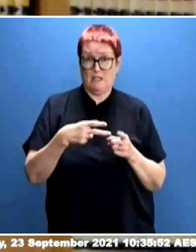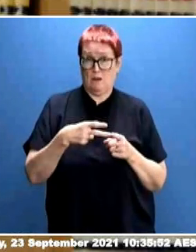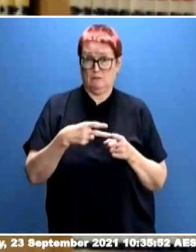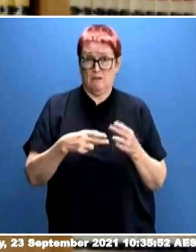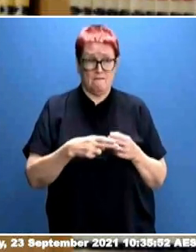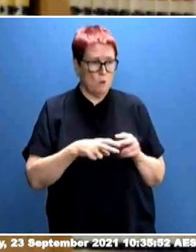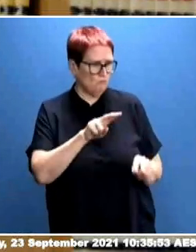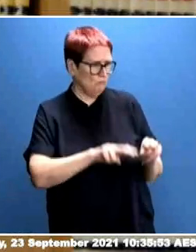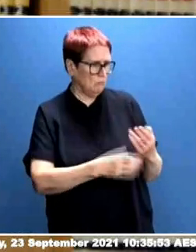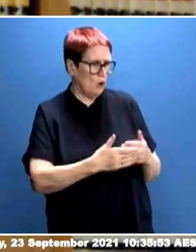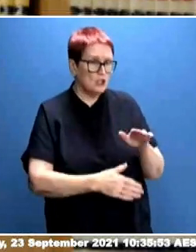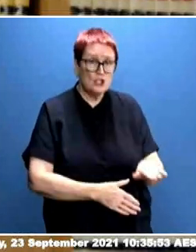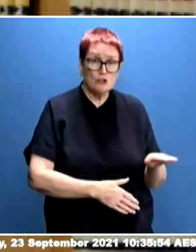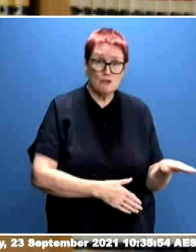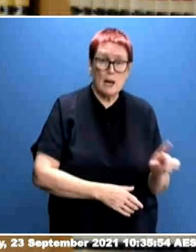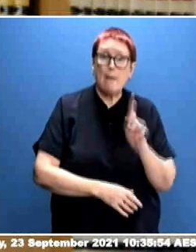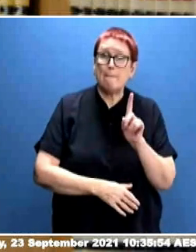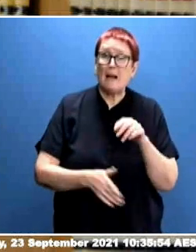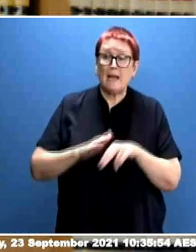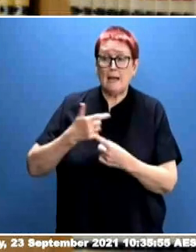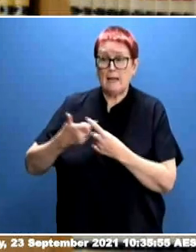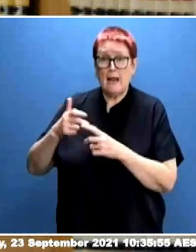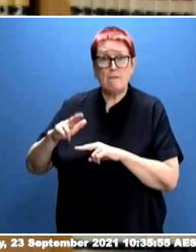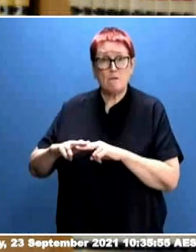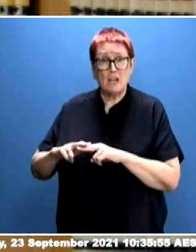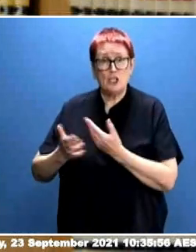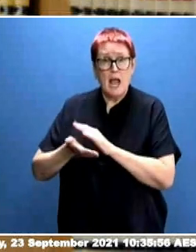however, how it's been adopted at the Kath French Secure Care Centre